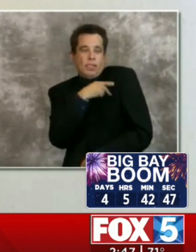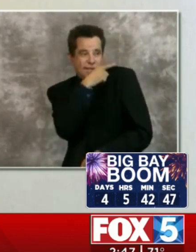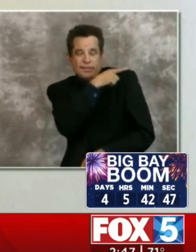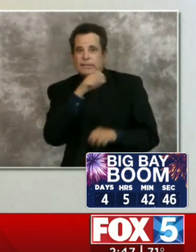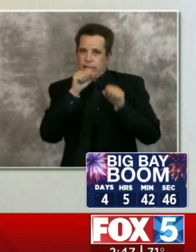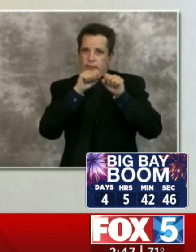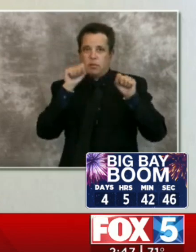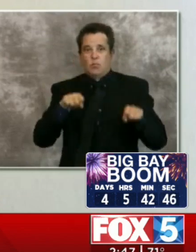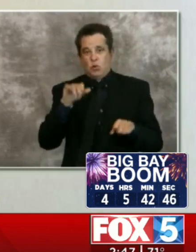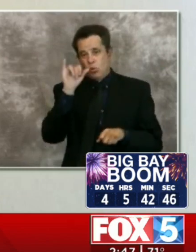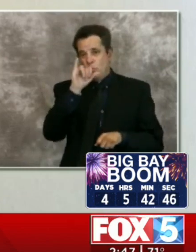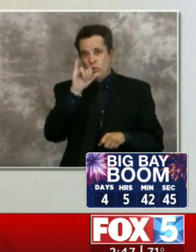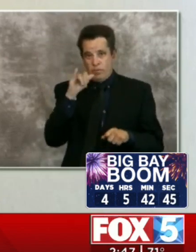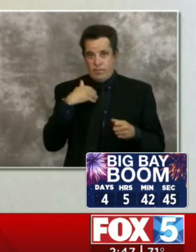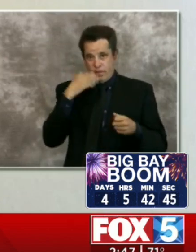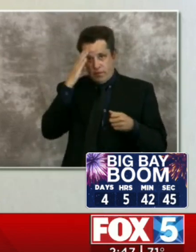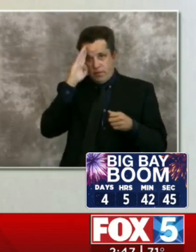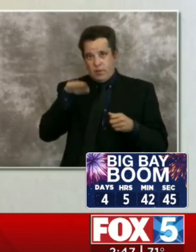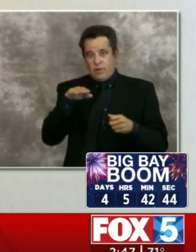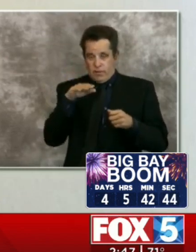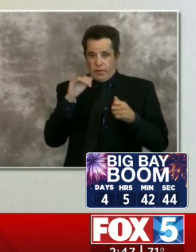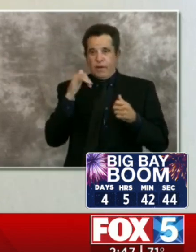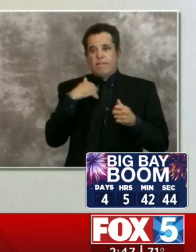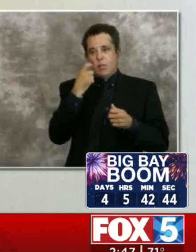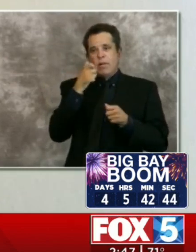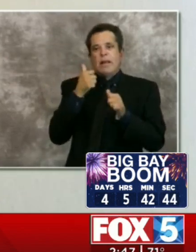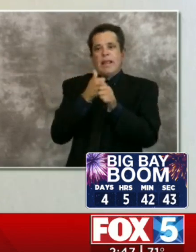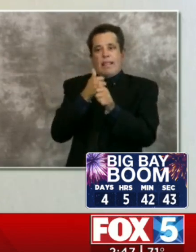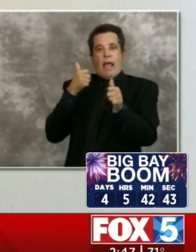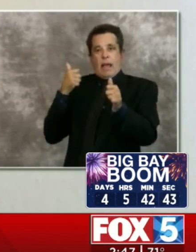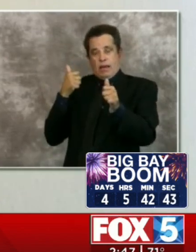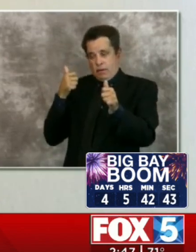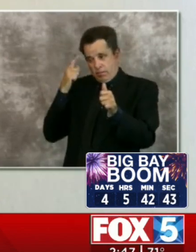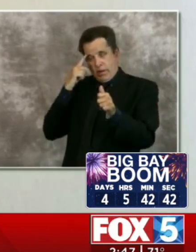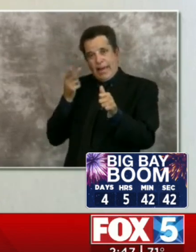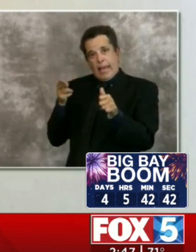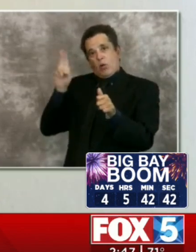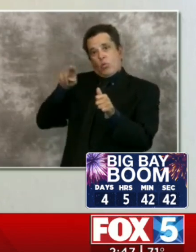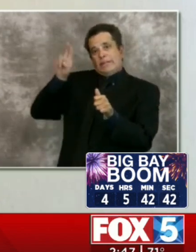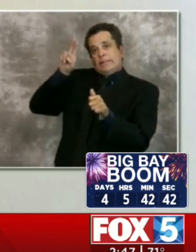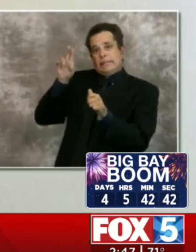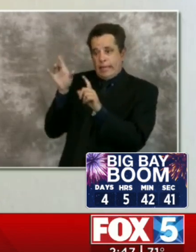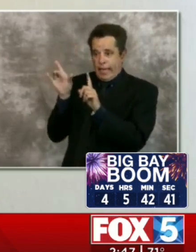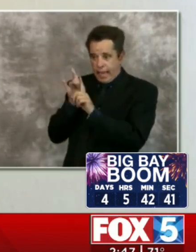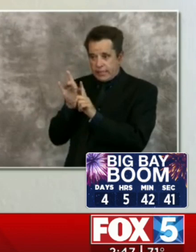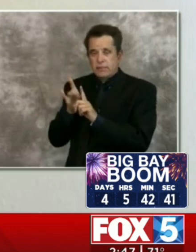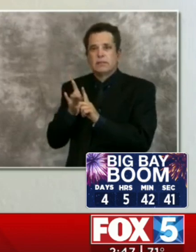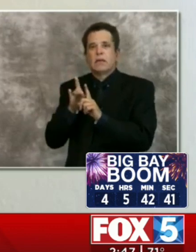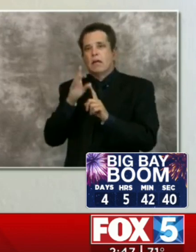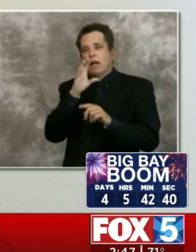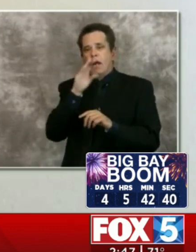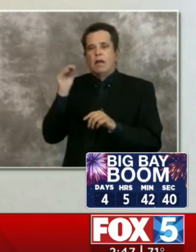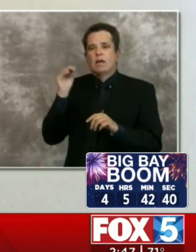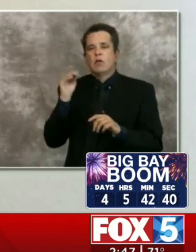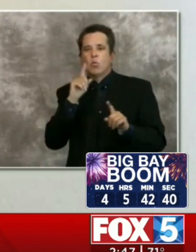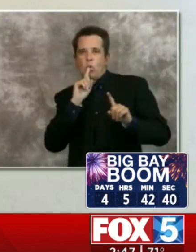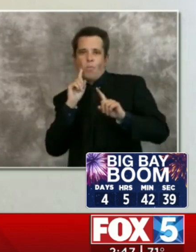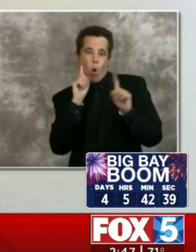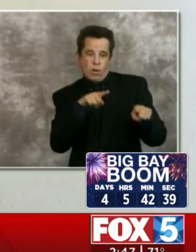CLOSE. DESIRE TO PRESERVE THE INTEGRITY OF OUR HEALTH CARE SYSTEM. AND IT'S WORTH REPEATING THAT THAT IS EXPECTED TO BE IN